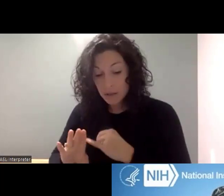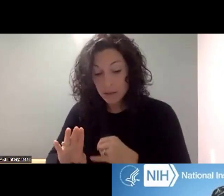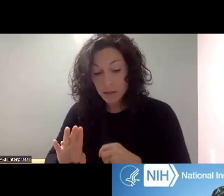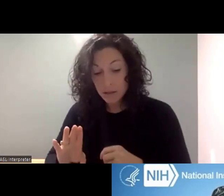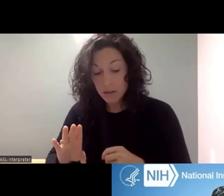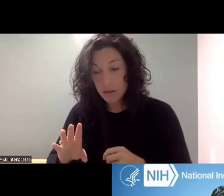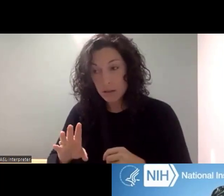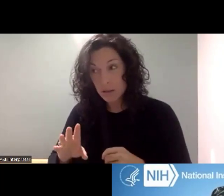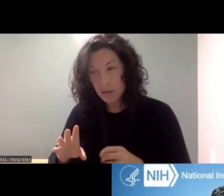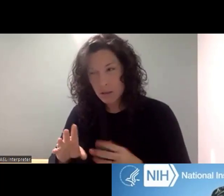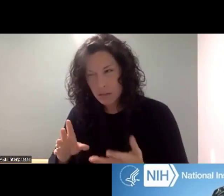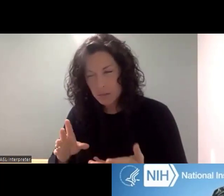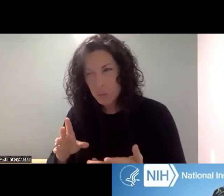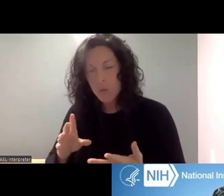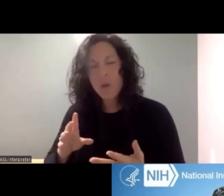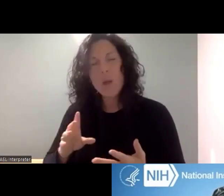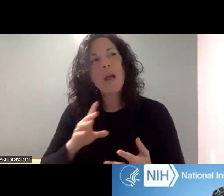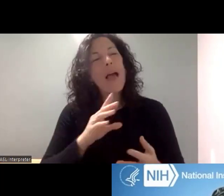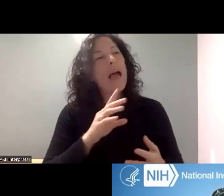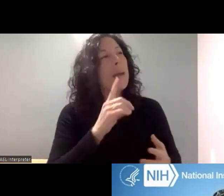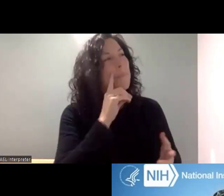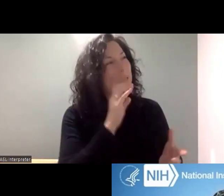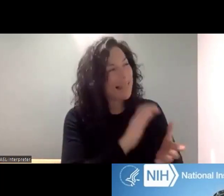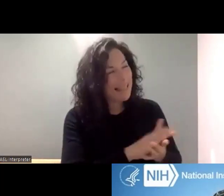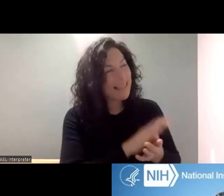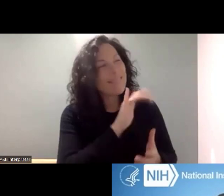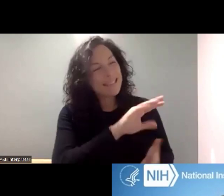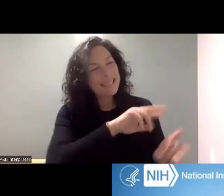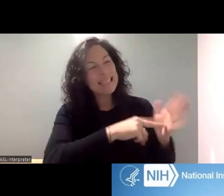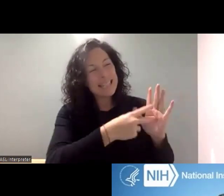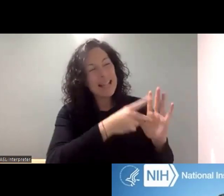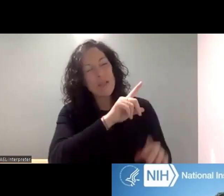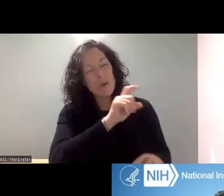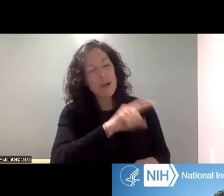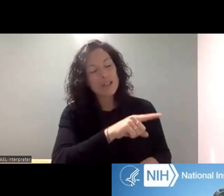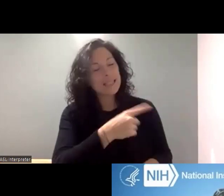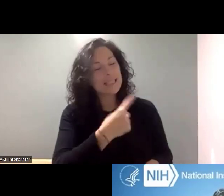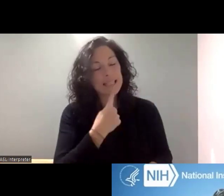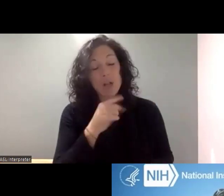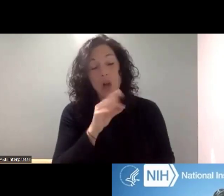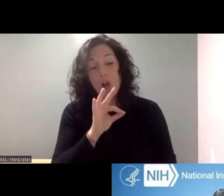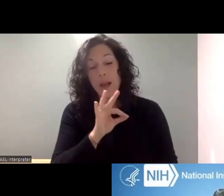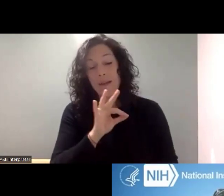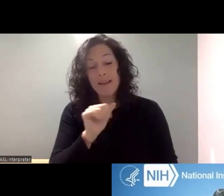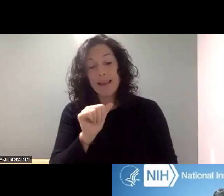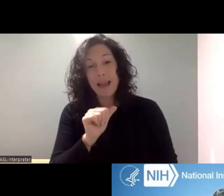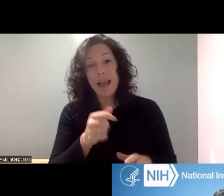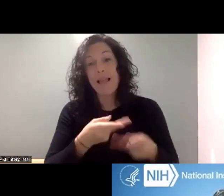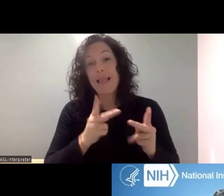Kasima Garst: The question was ... I believe that is the intent. The question just read as, "Are F&A allowed on equipment rental fees?'